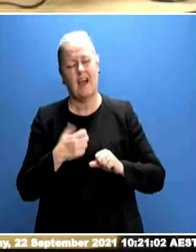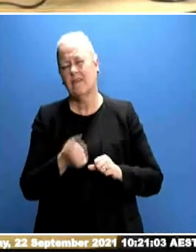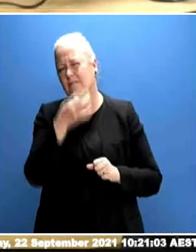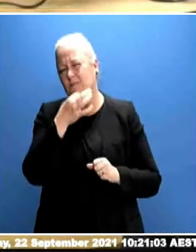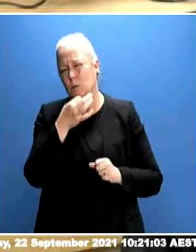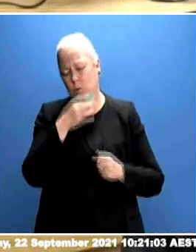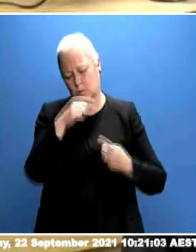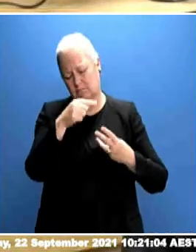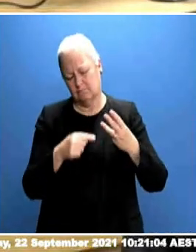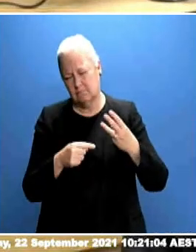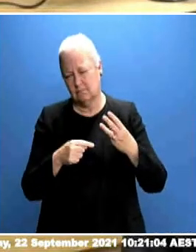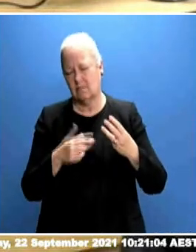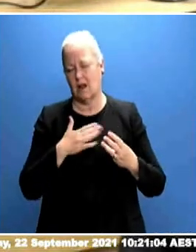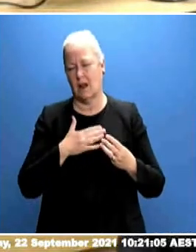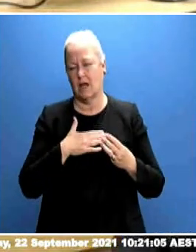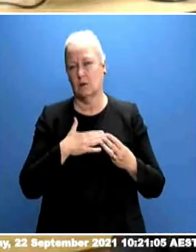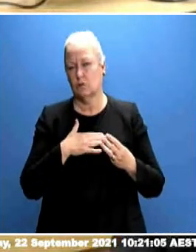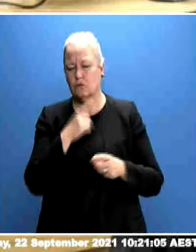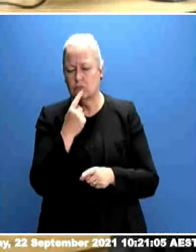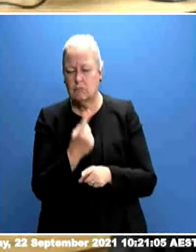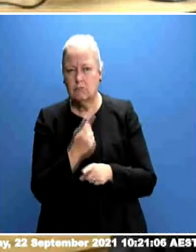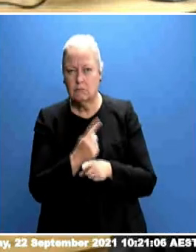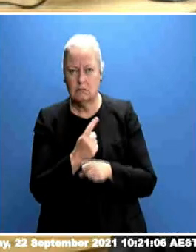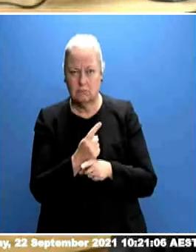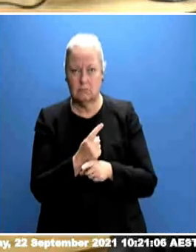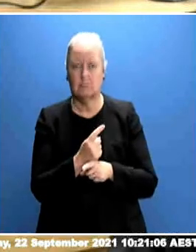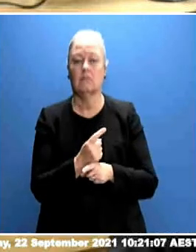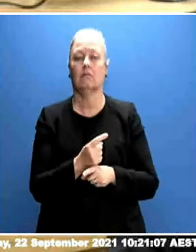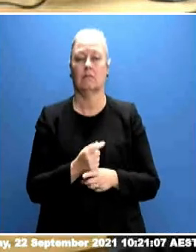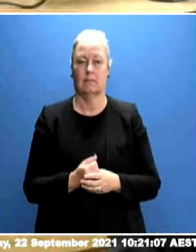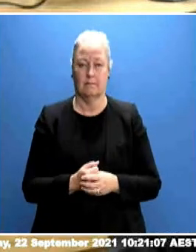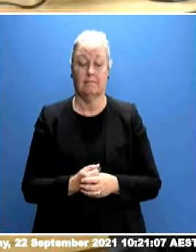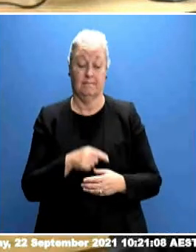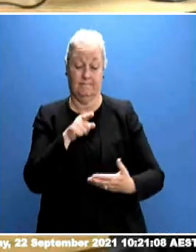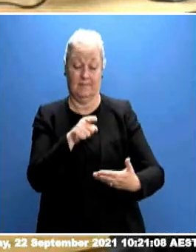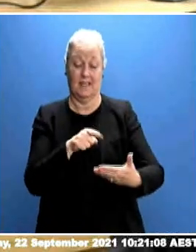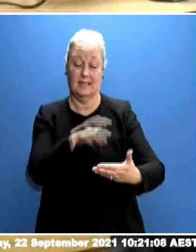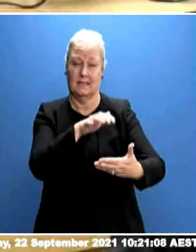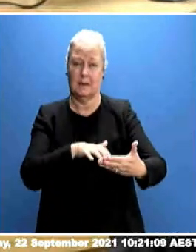If I could draw your attention to the statement in